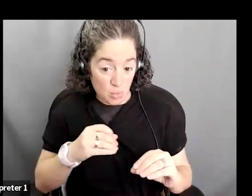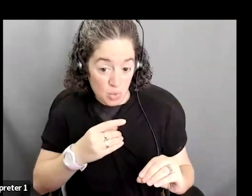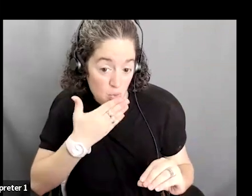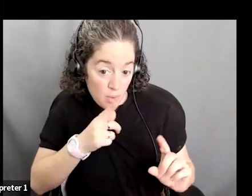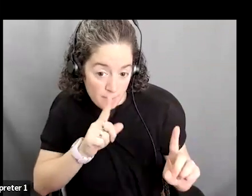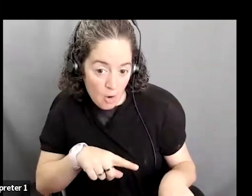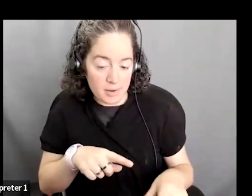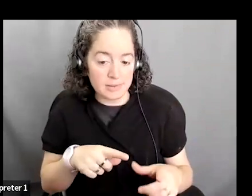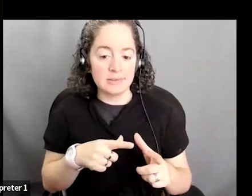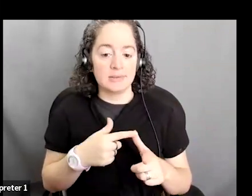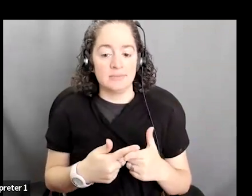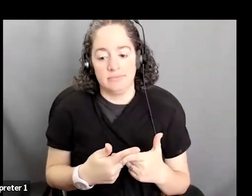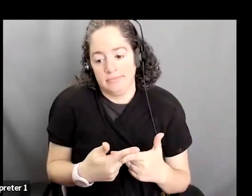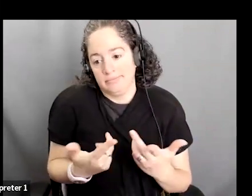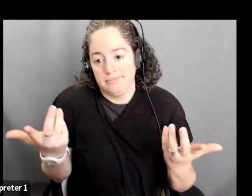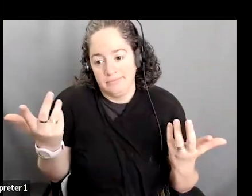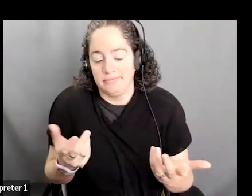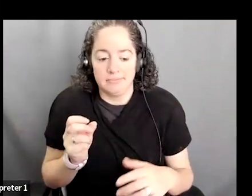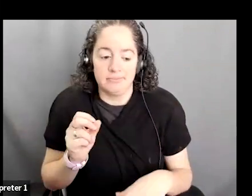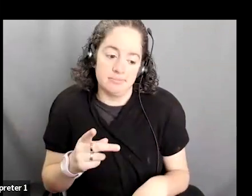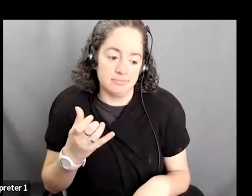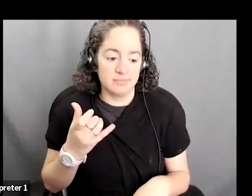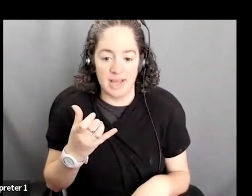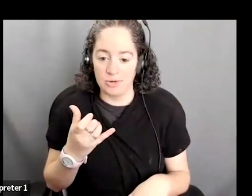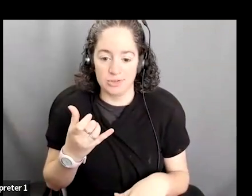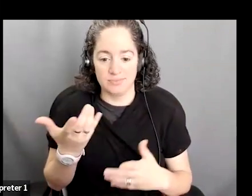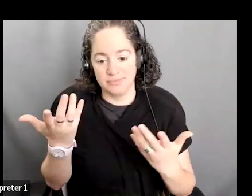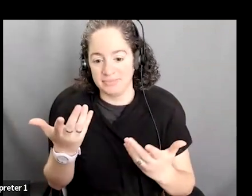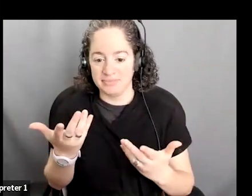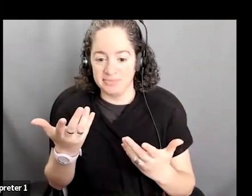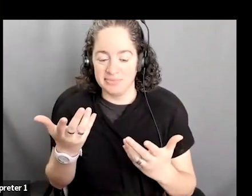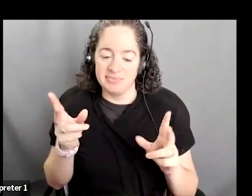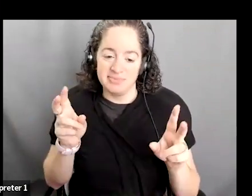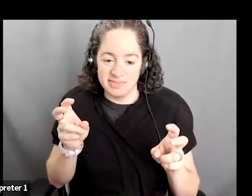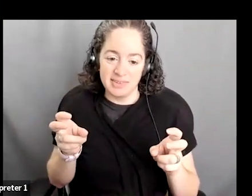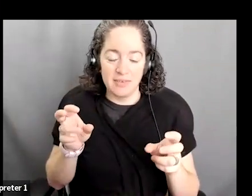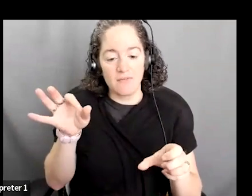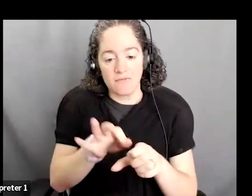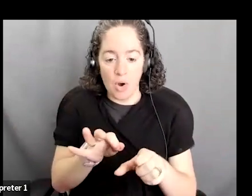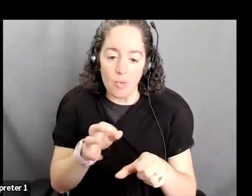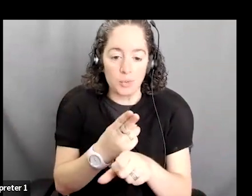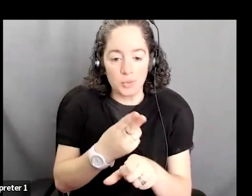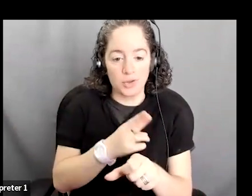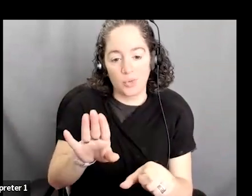well, now you quote, vote with your wallet. But I would try to go to them first and see if they'll fix